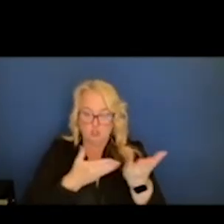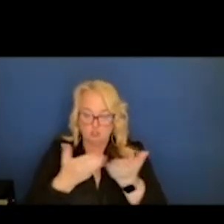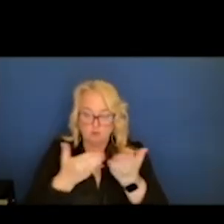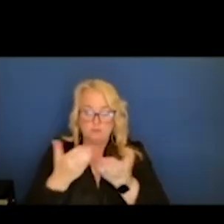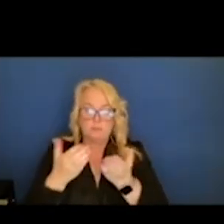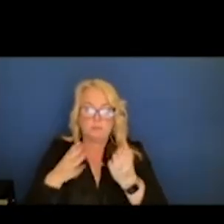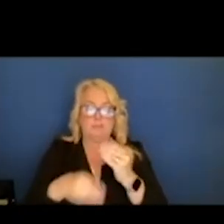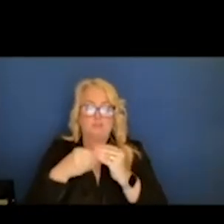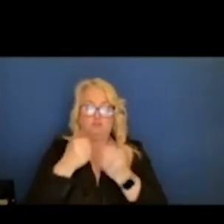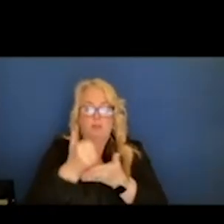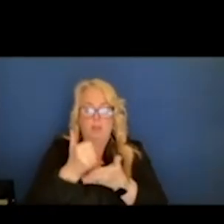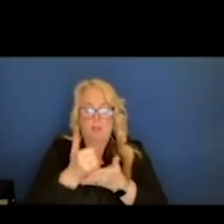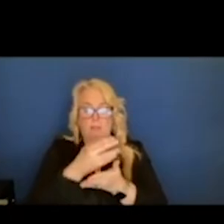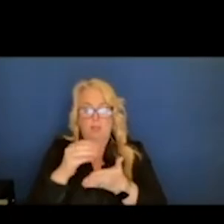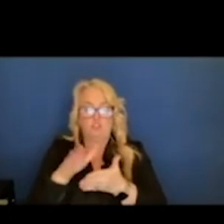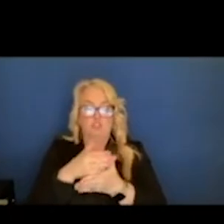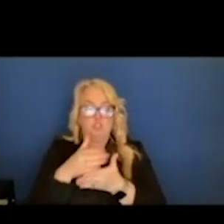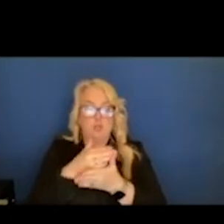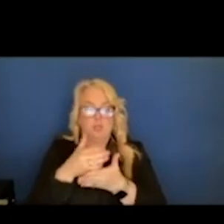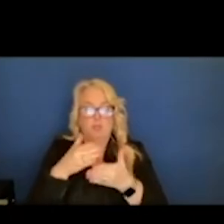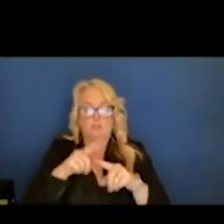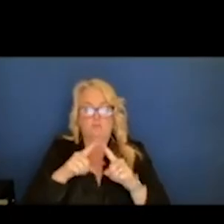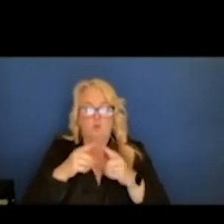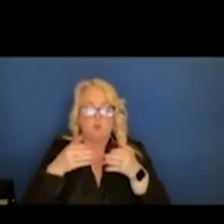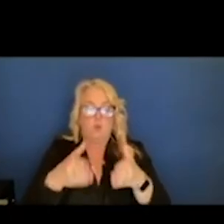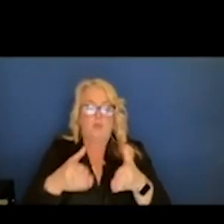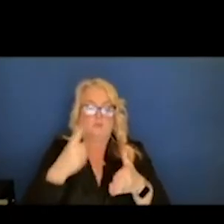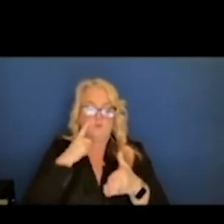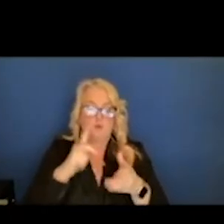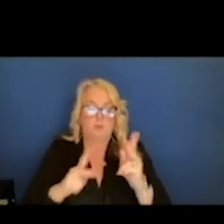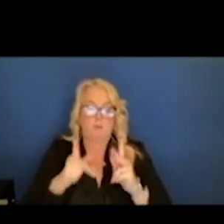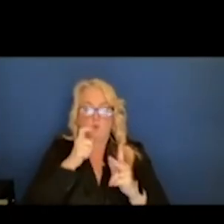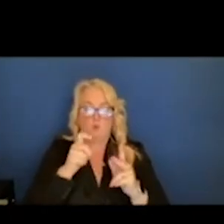offering additional help when needed, and sharing proven methods to help people become